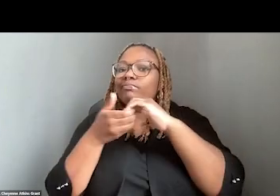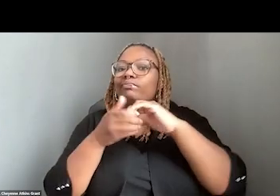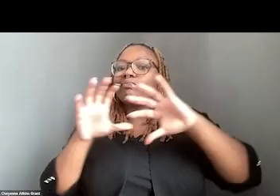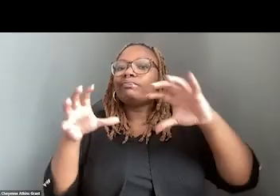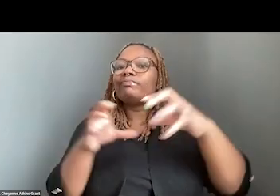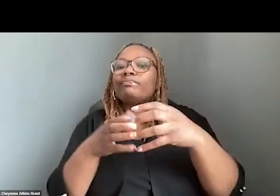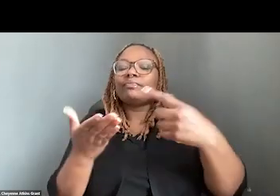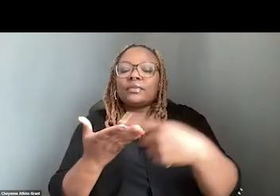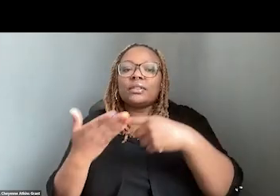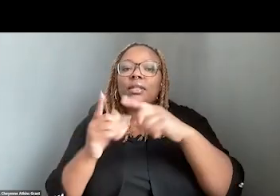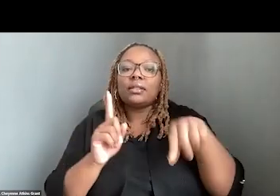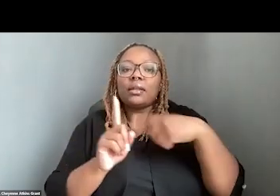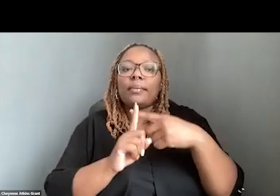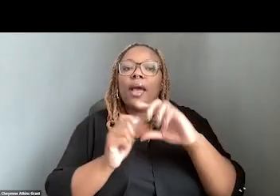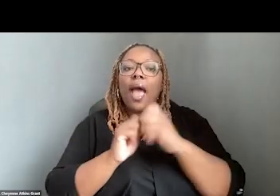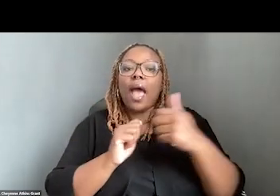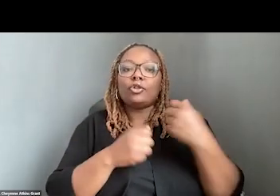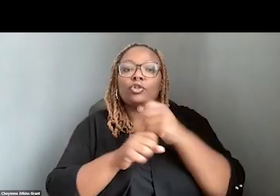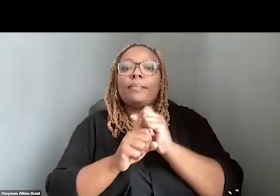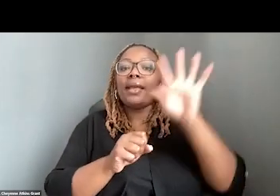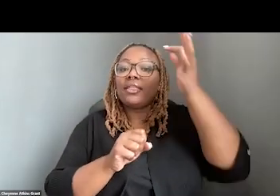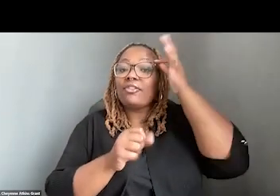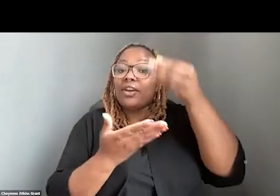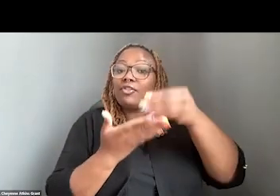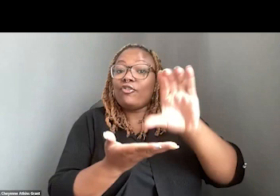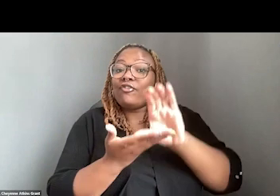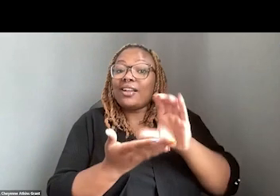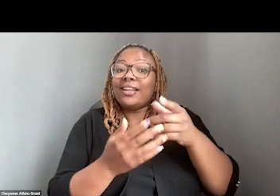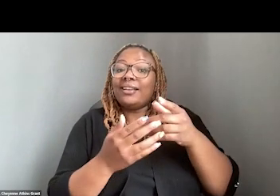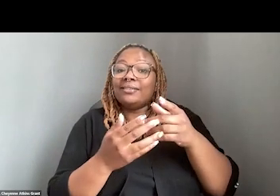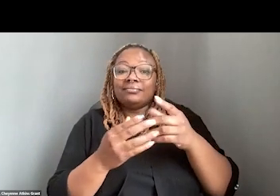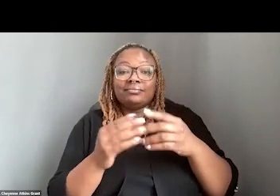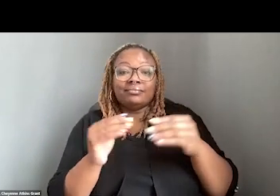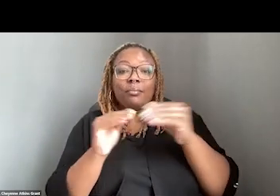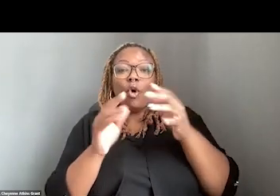about how to make the federal funding landscape a lot simpler and easier.